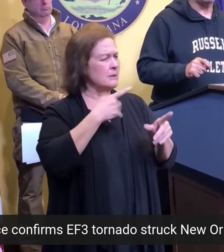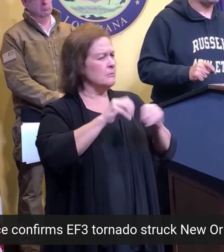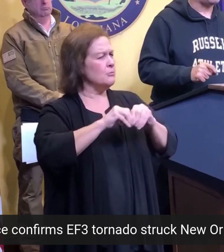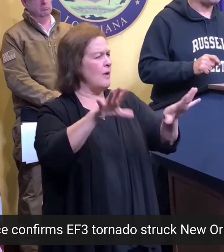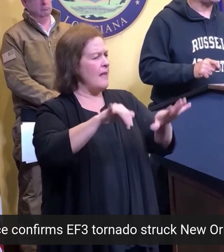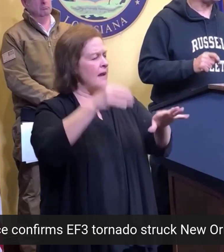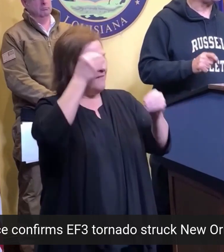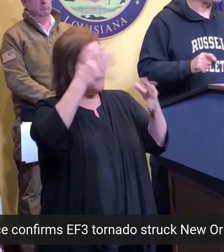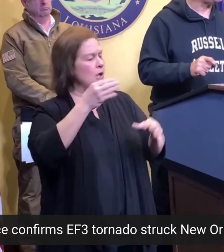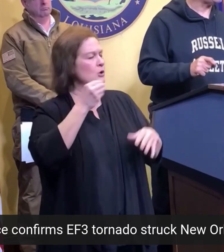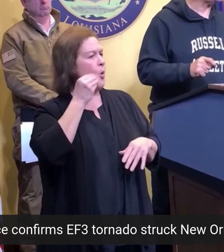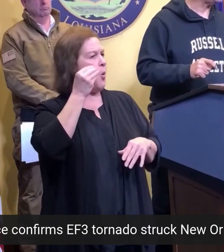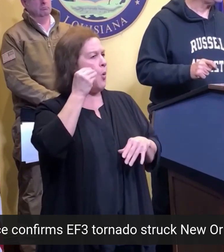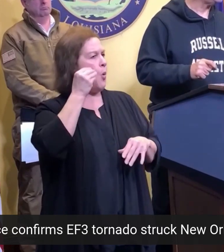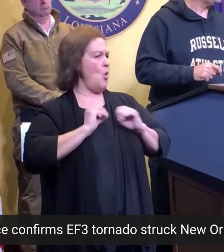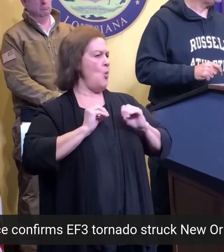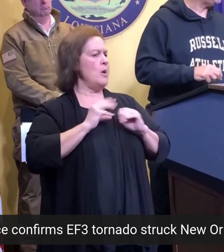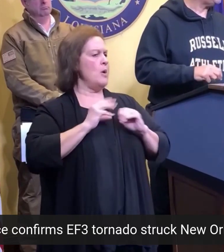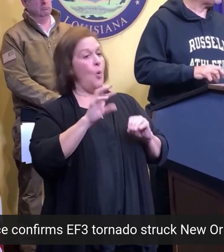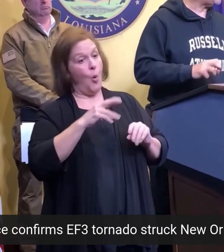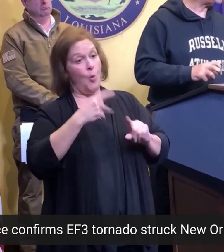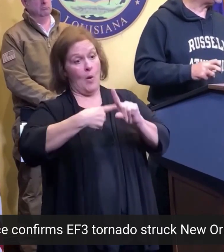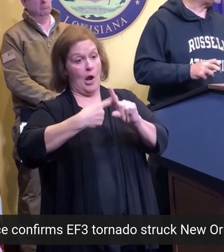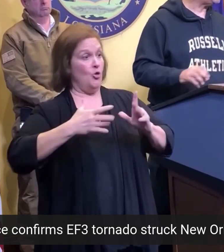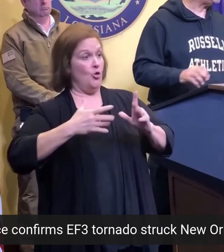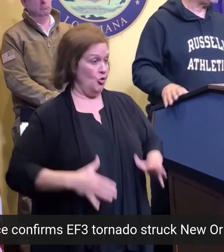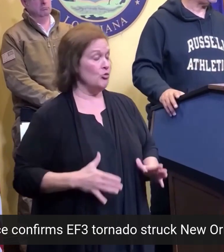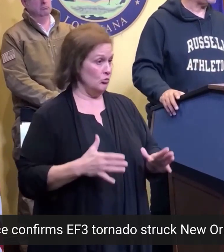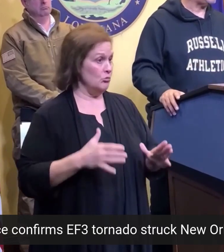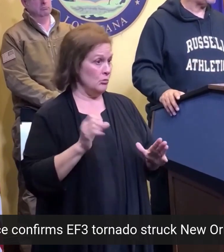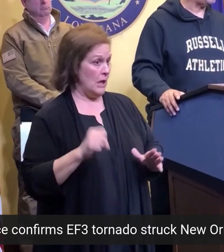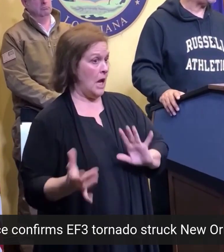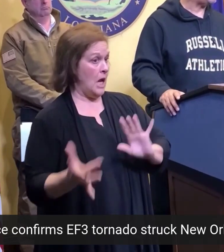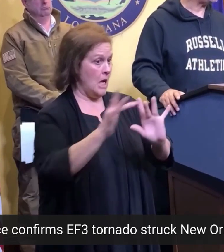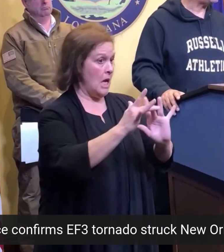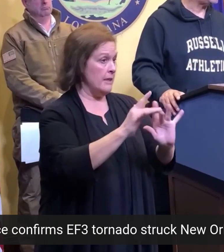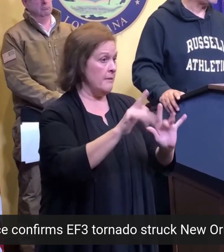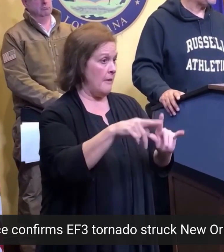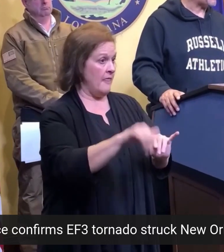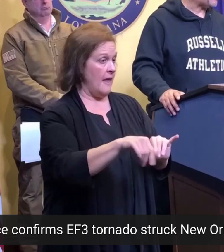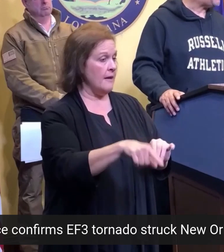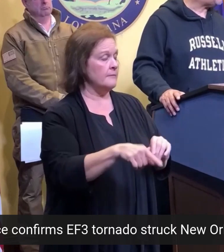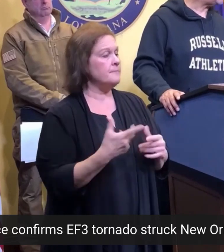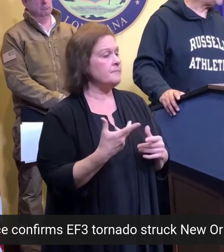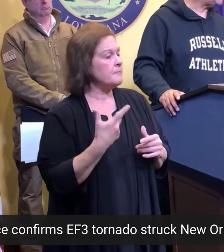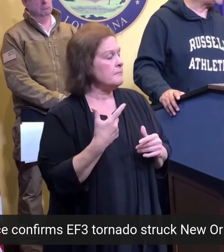for homeowners and runners but but mayor the best thing about this with and i had never seen this